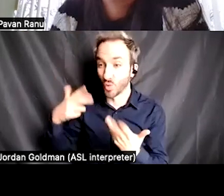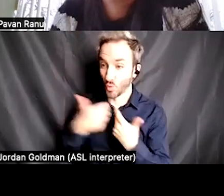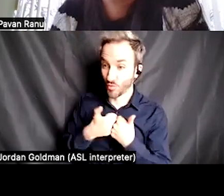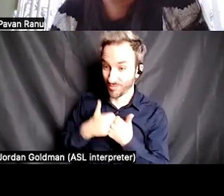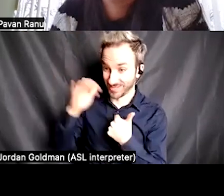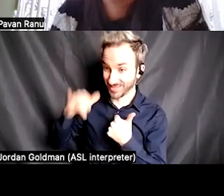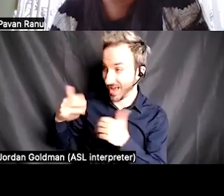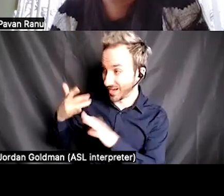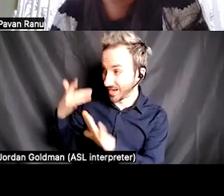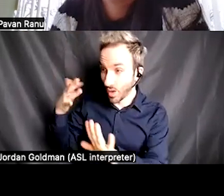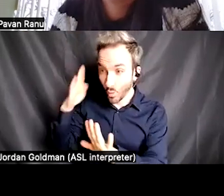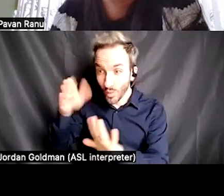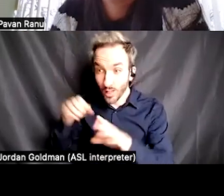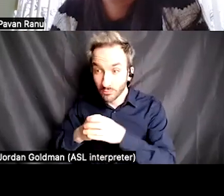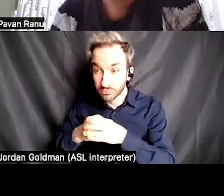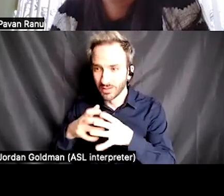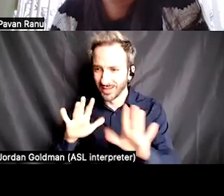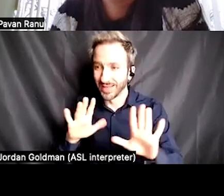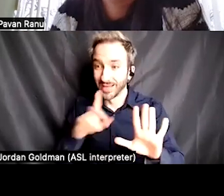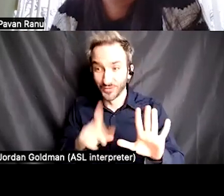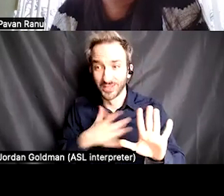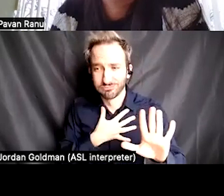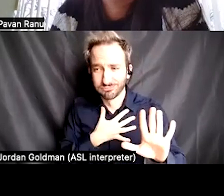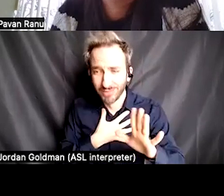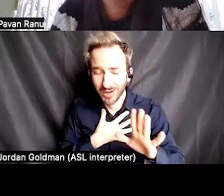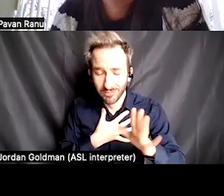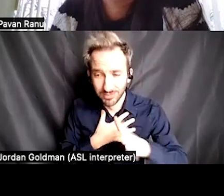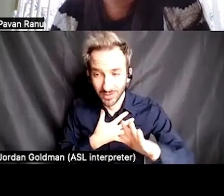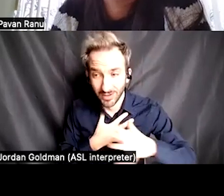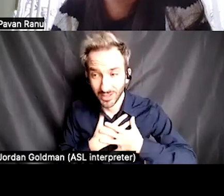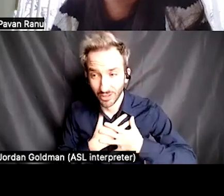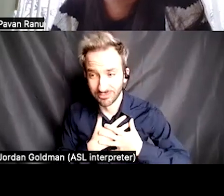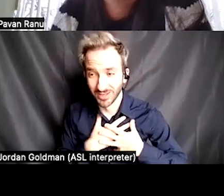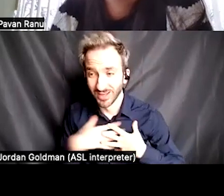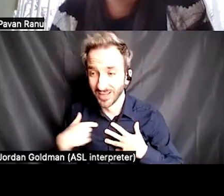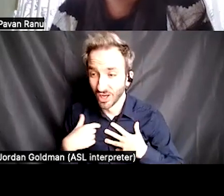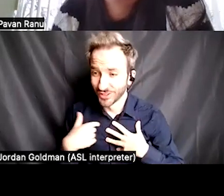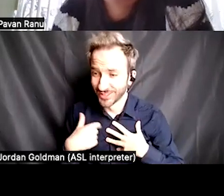As much as it ages me to say that the '90s and 2000s should count as historical subjects,